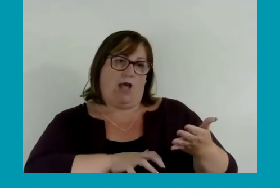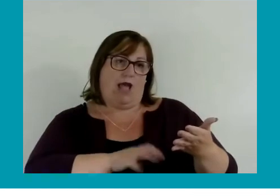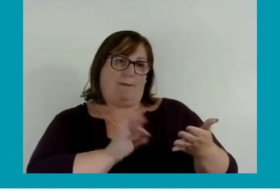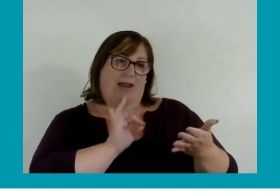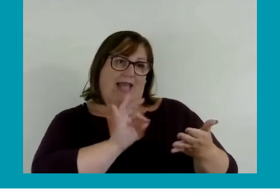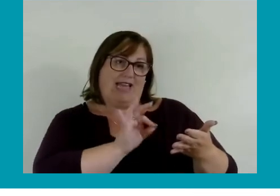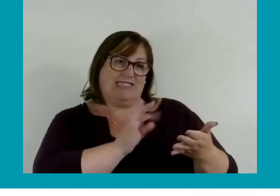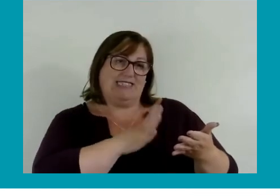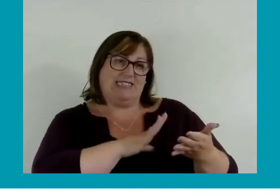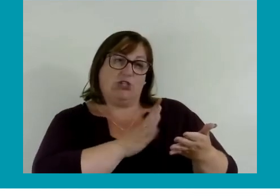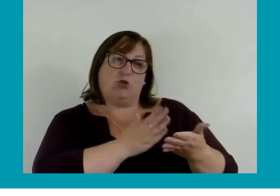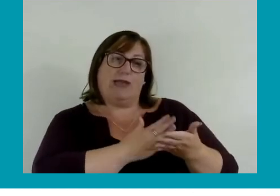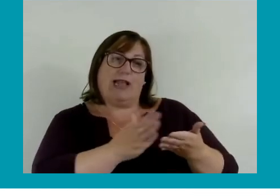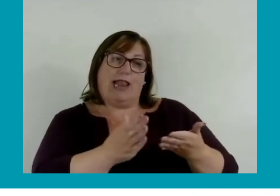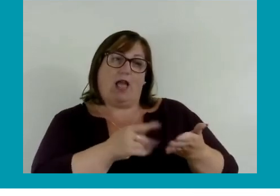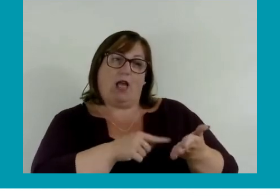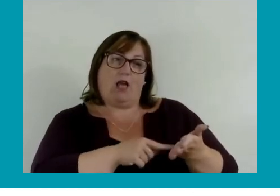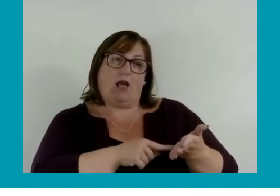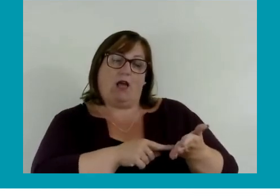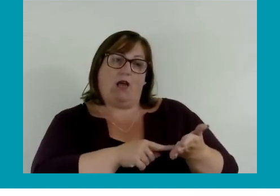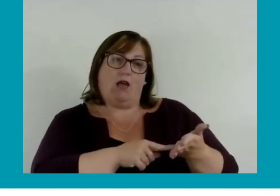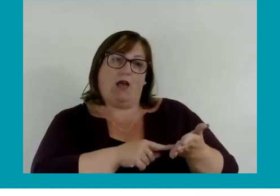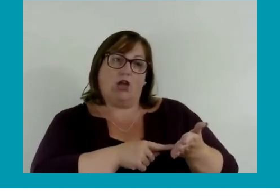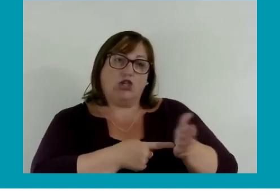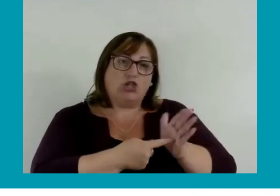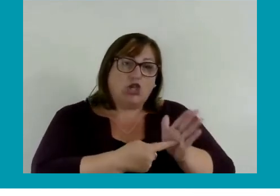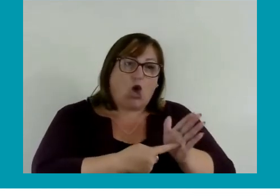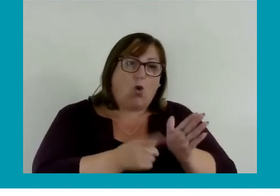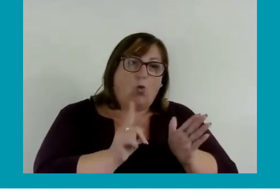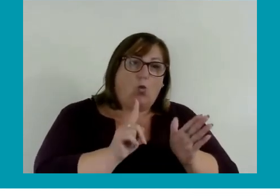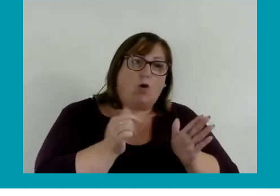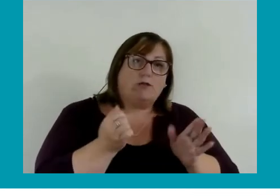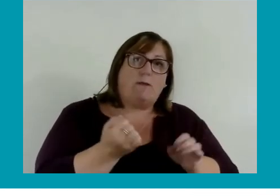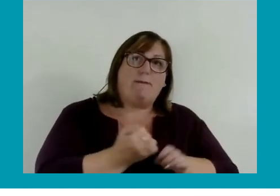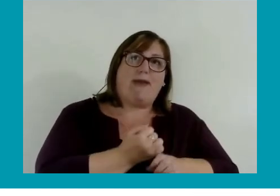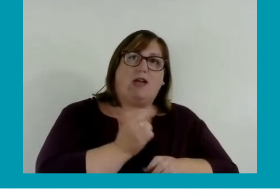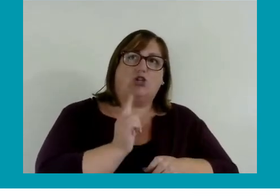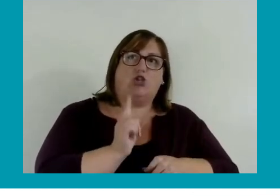that makes you different and makes you the right fit for that job and yeah that's right